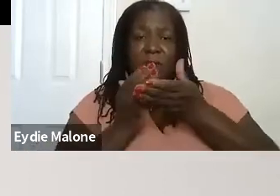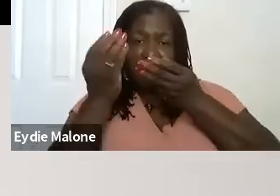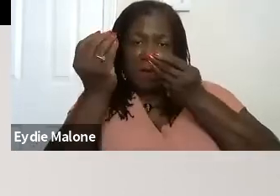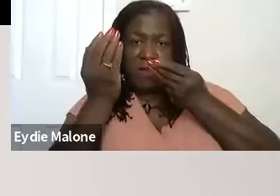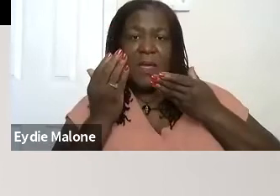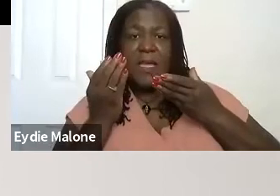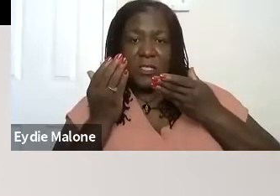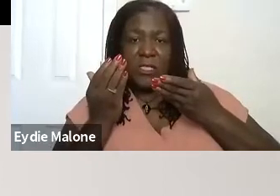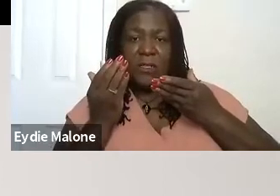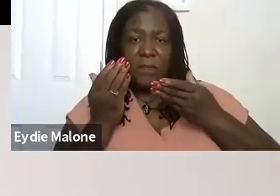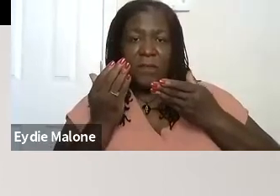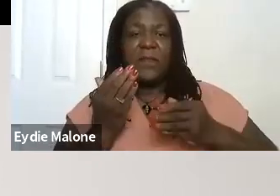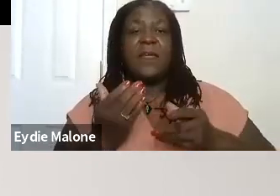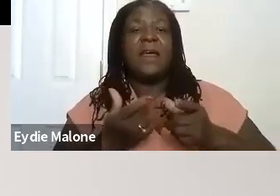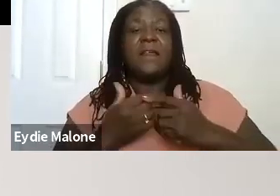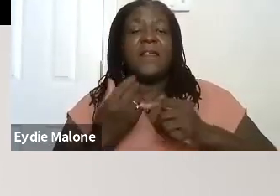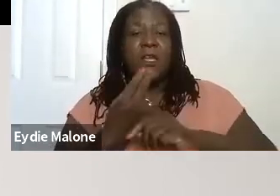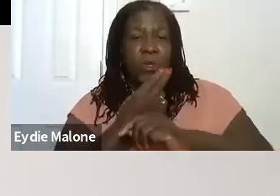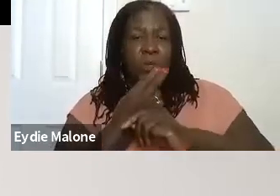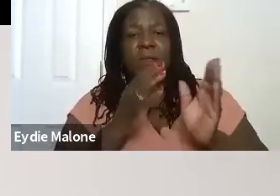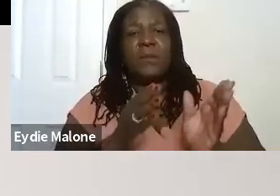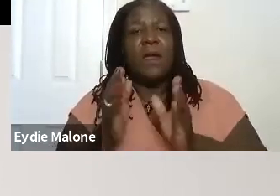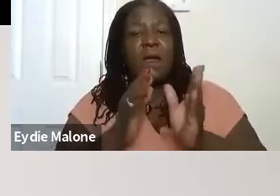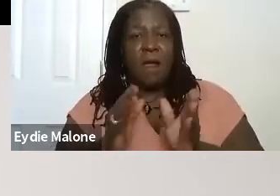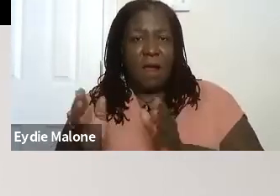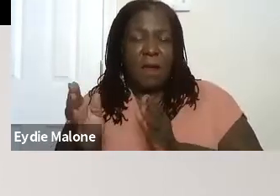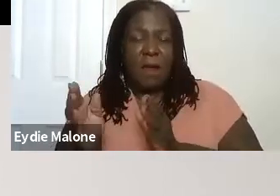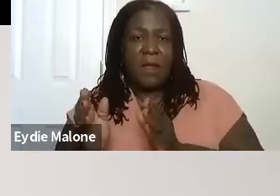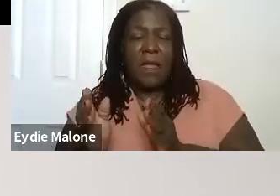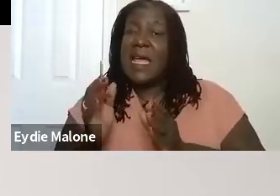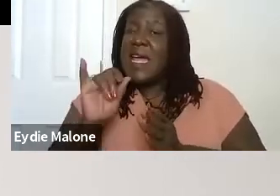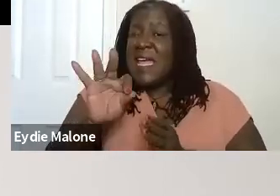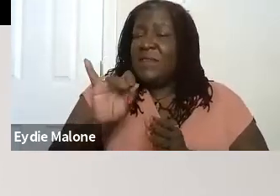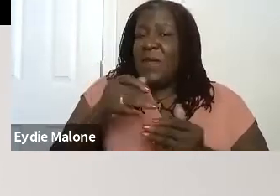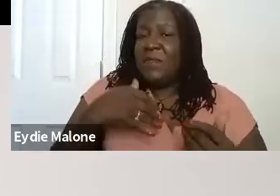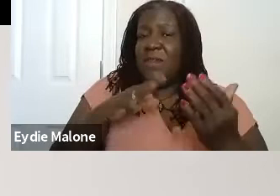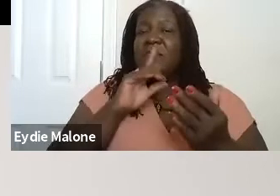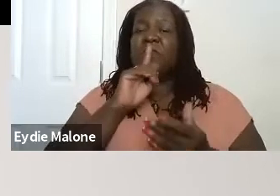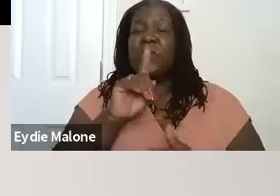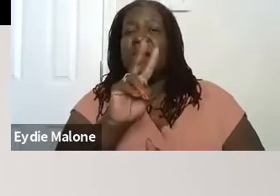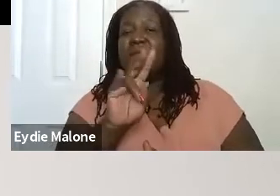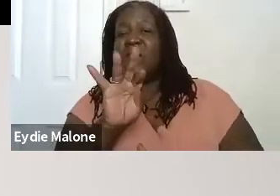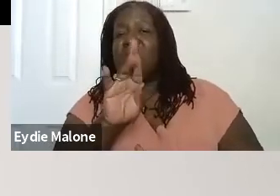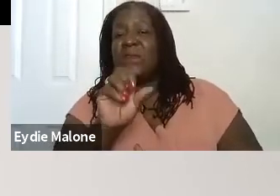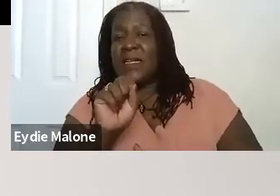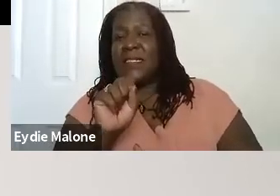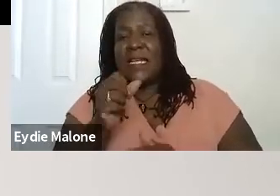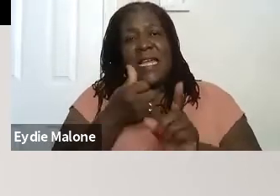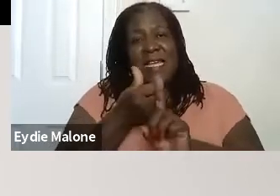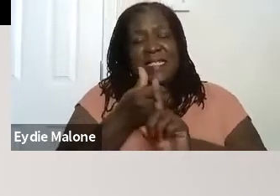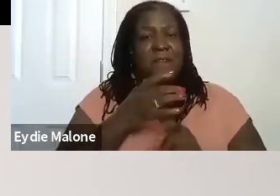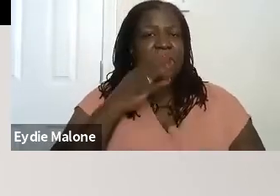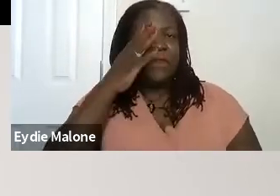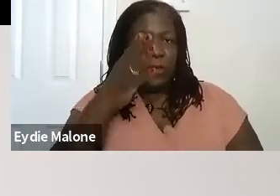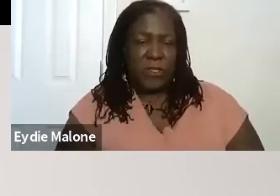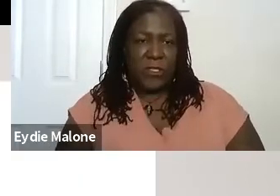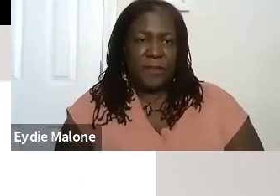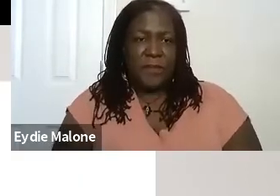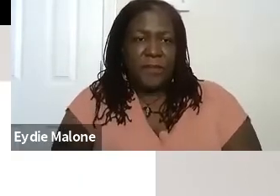that it then uses to prep in case you have to face the real virus itself in the future.